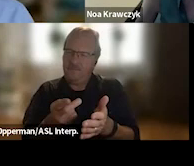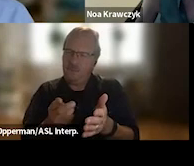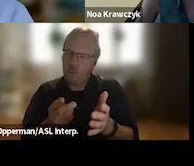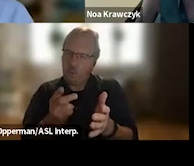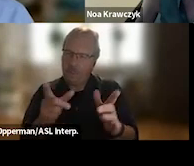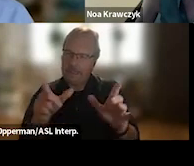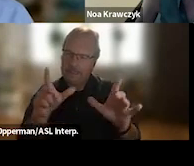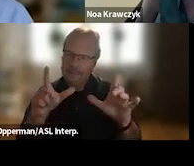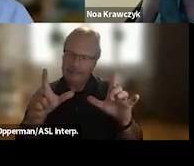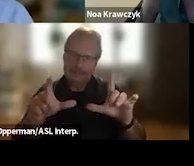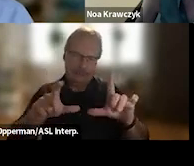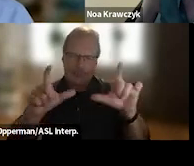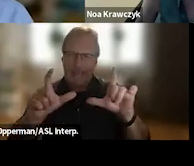So if we could just get to the next slide.